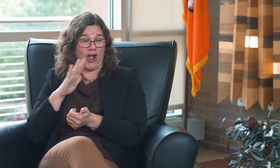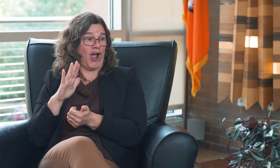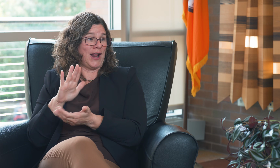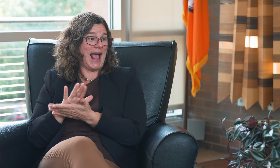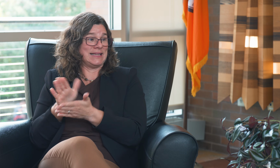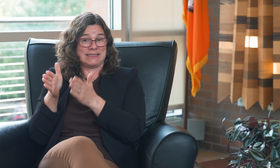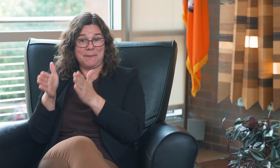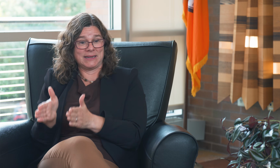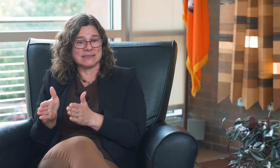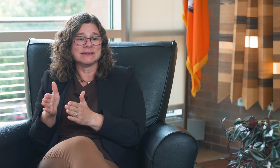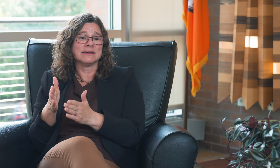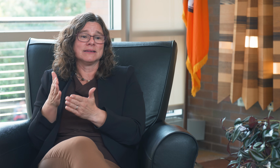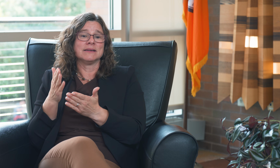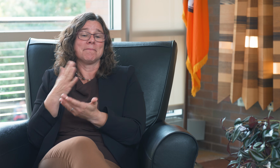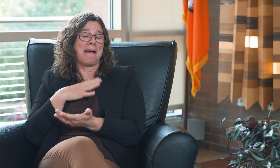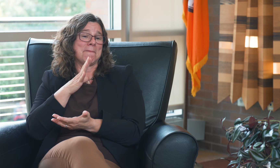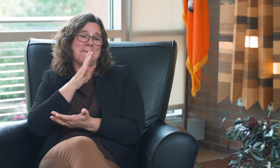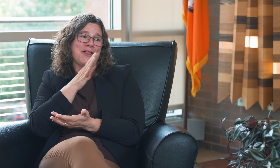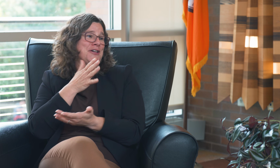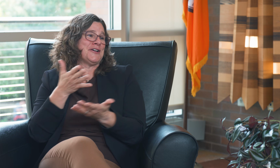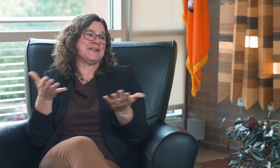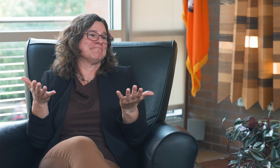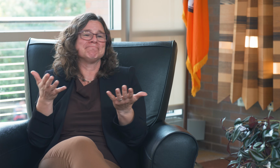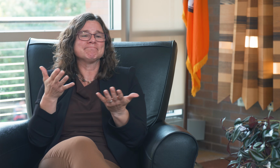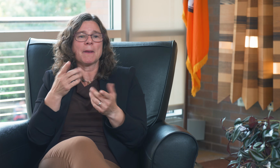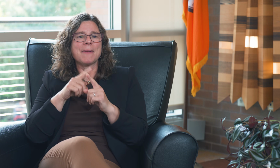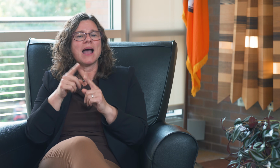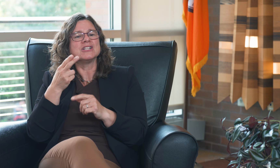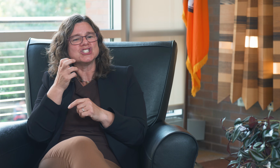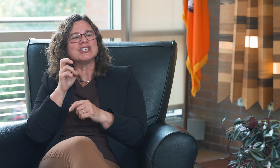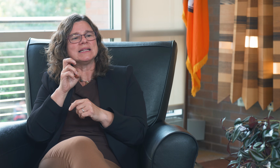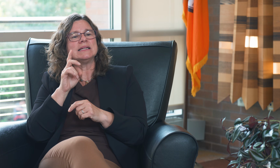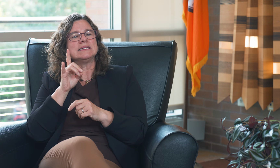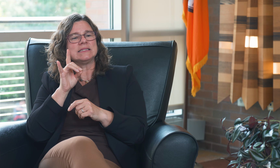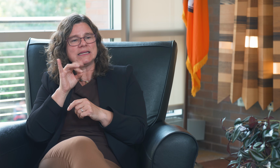So the three of us are academics. My mother, not so much,